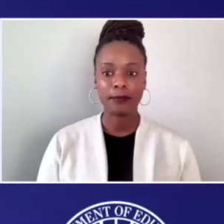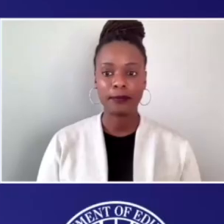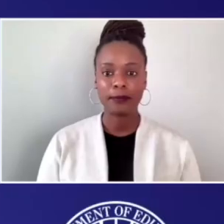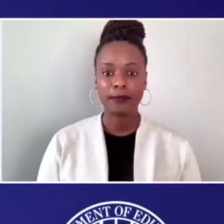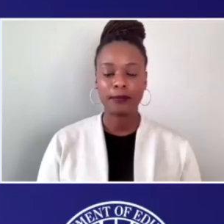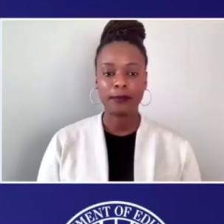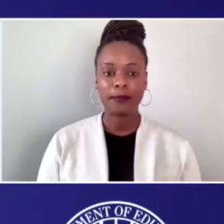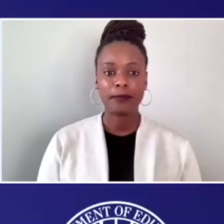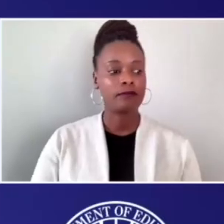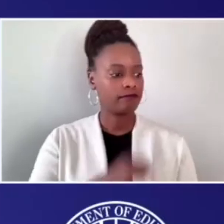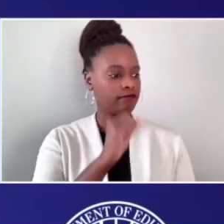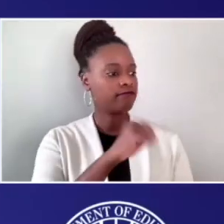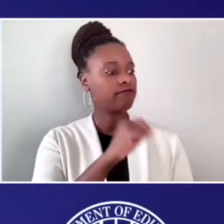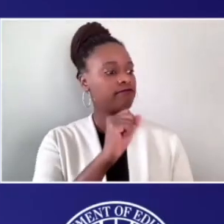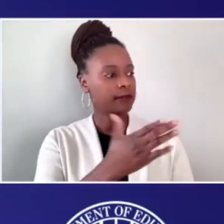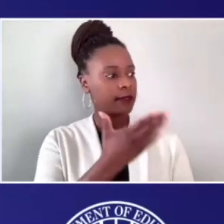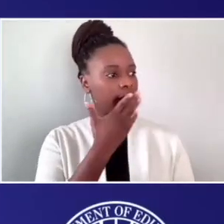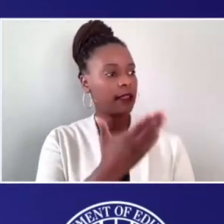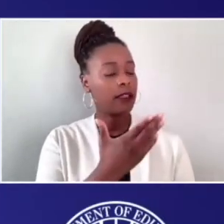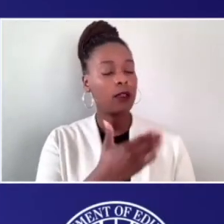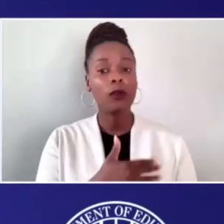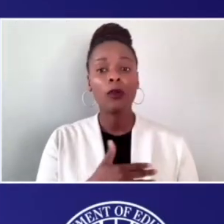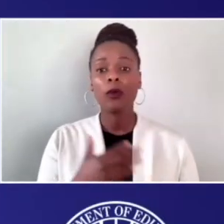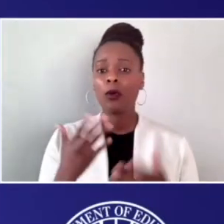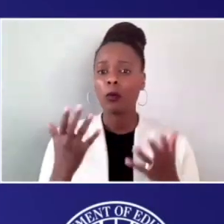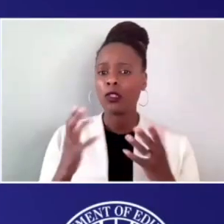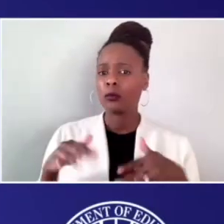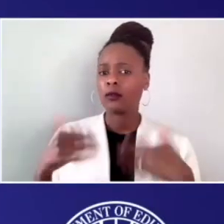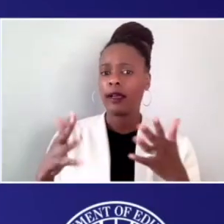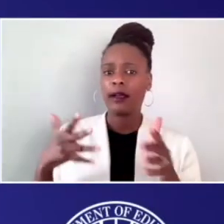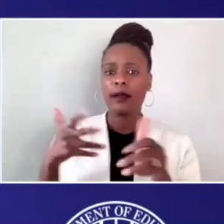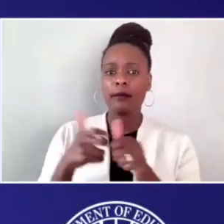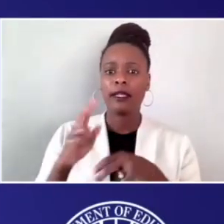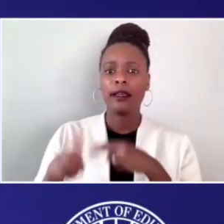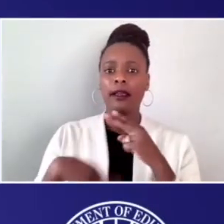Yeah. Thank you. Just to give you a quick update with regard to tomorrow.